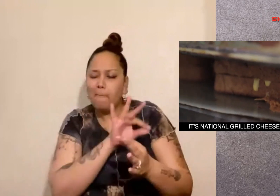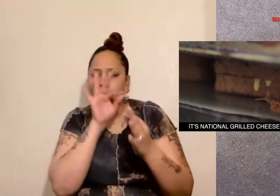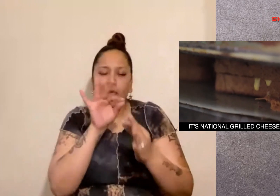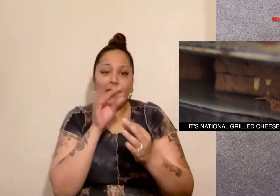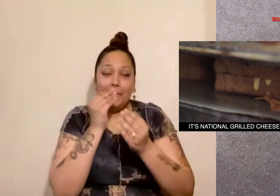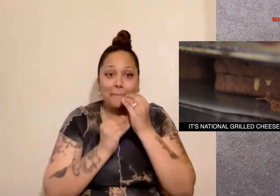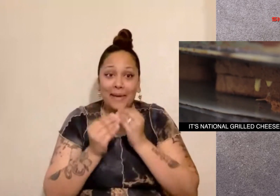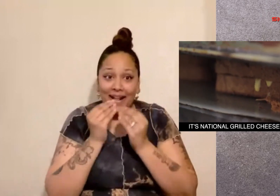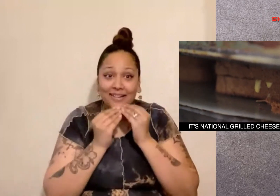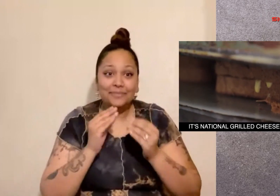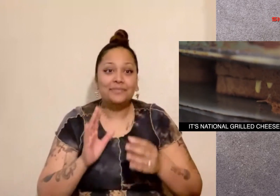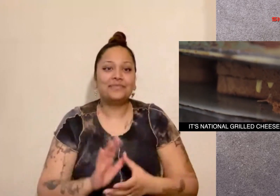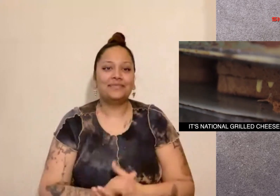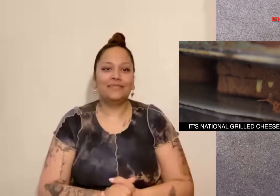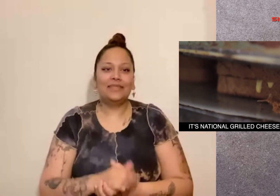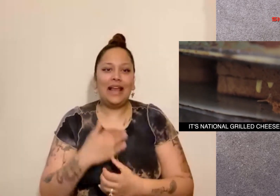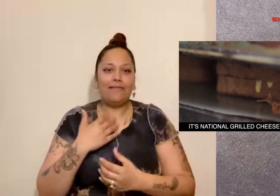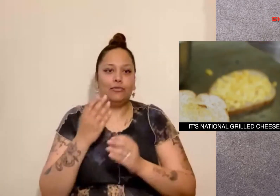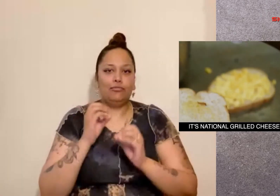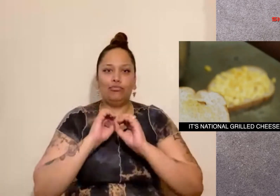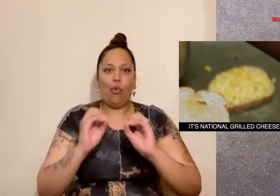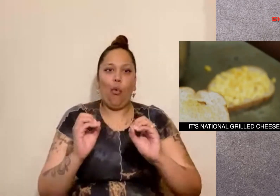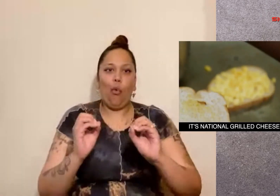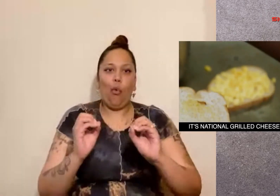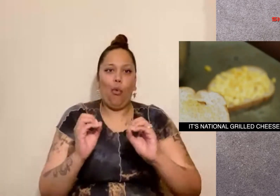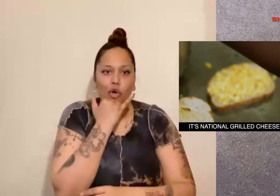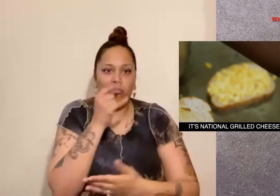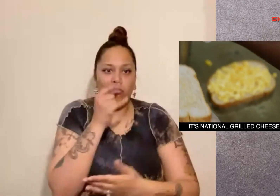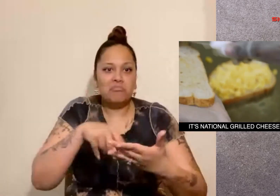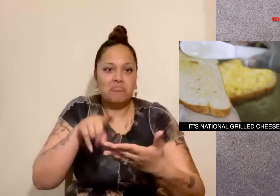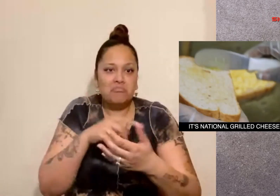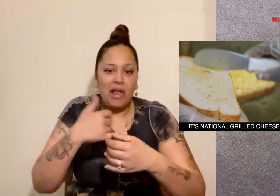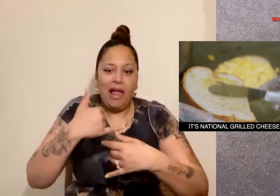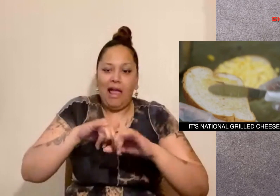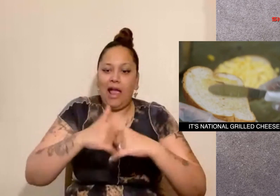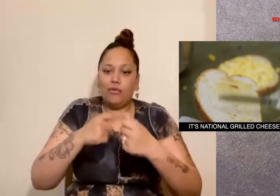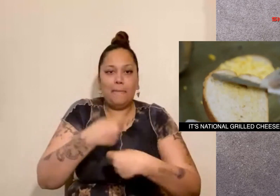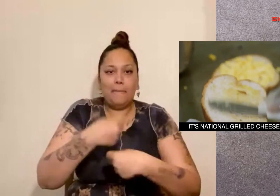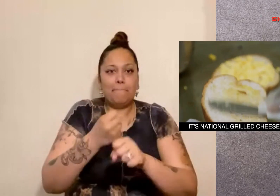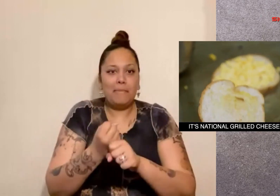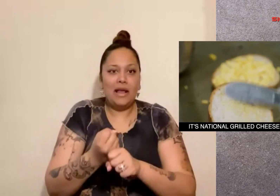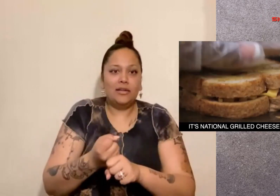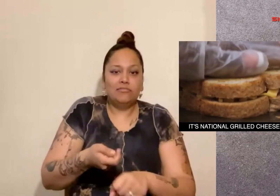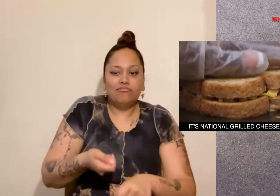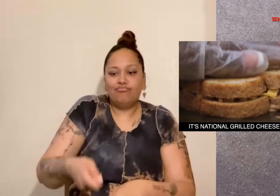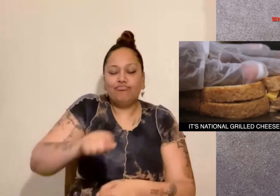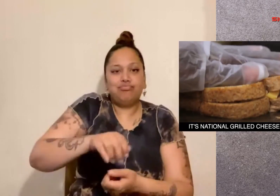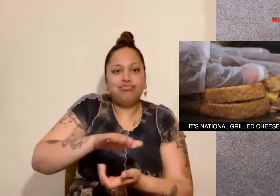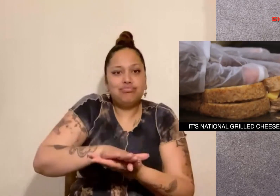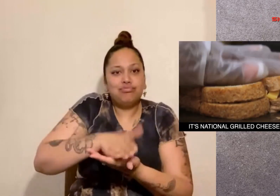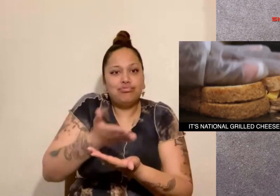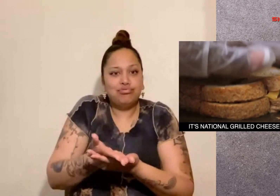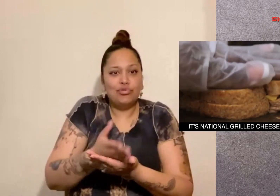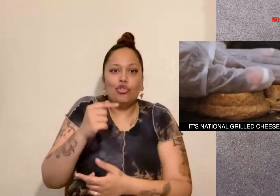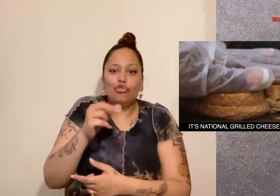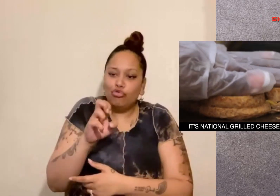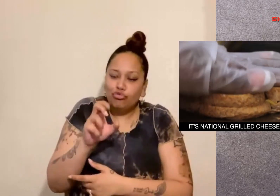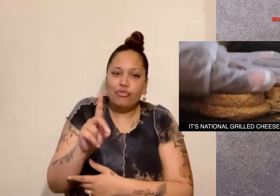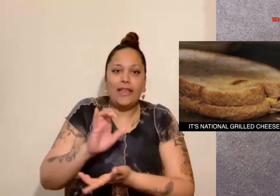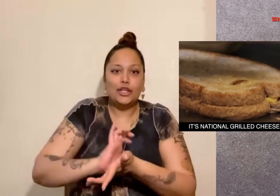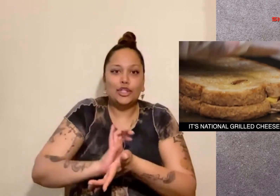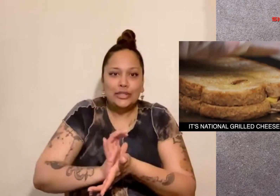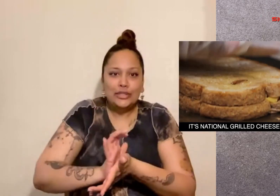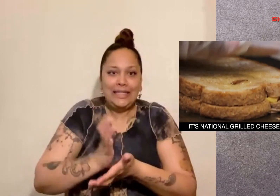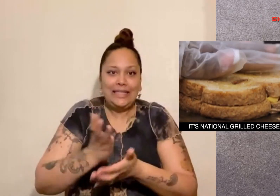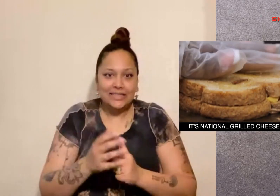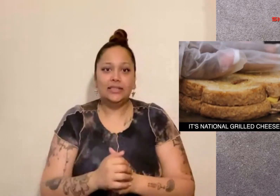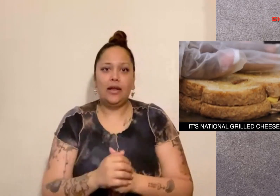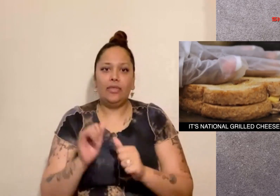your own perfect meal there is no wrong way to make grilled cheese and that's part of